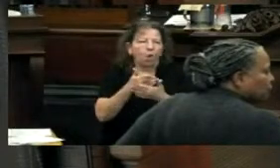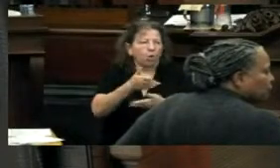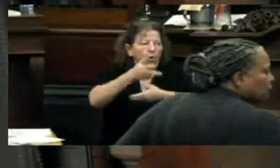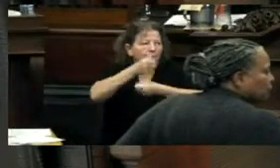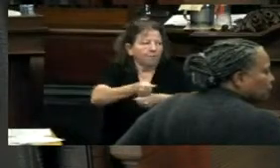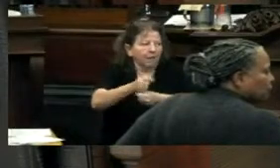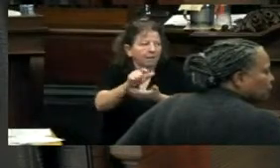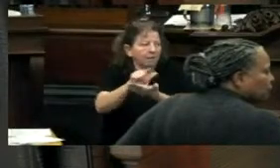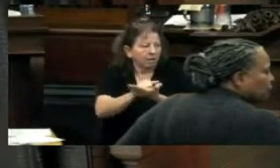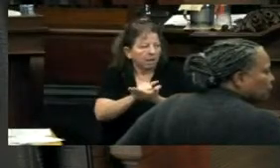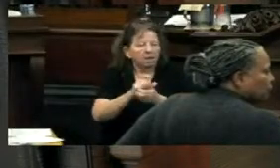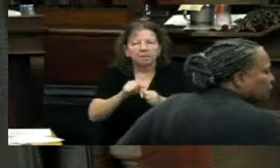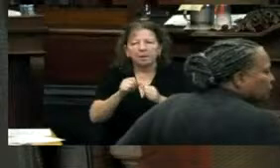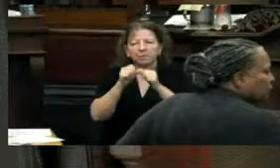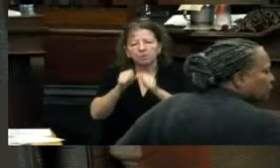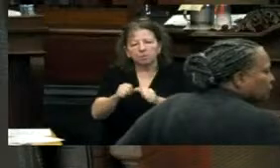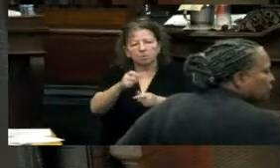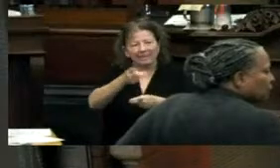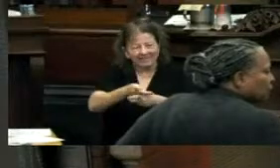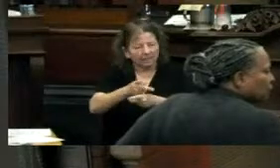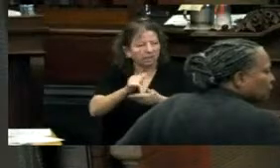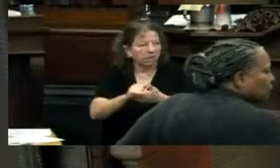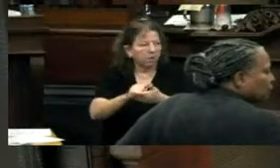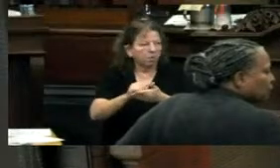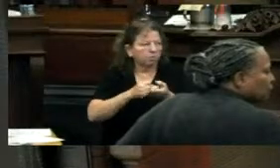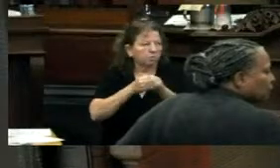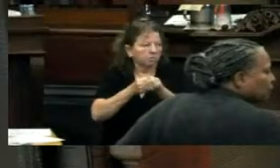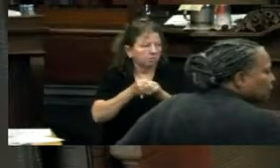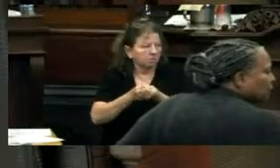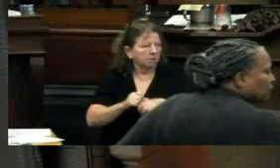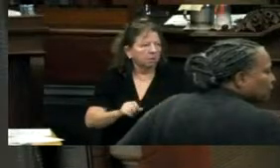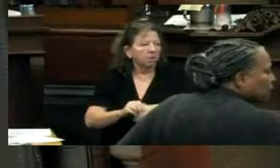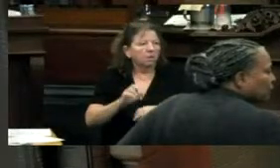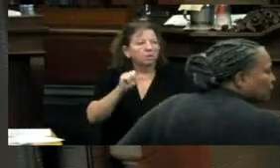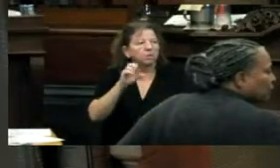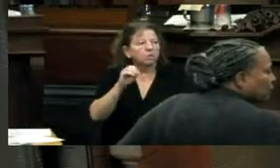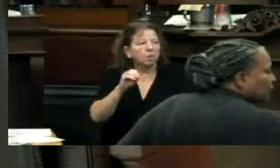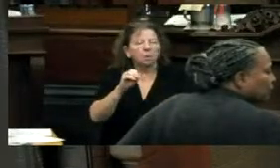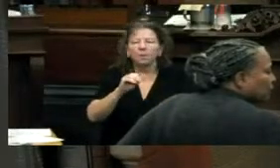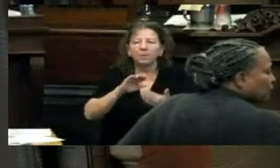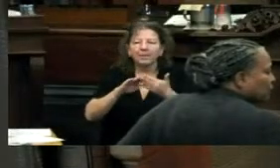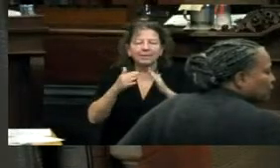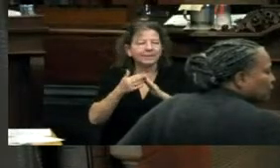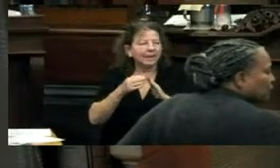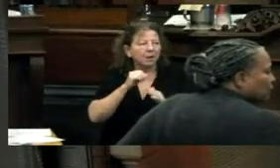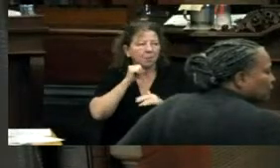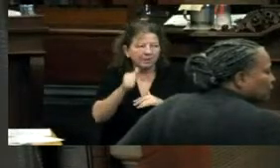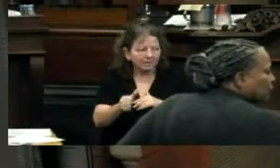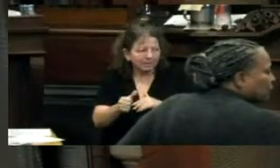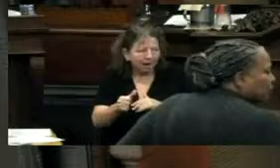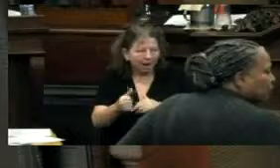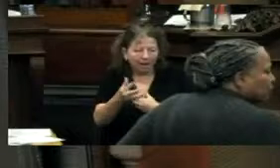legal ethics, represent the city because we didn't believe there was a good faith basis in law to